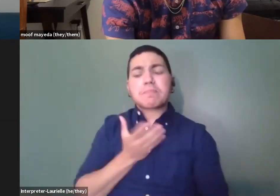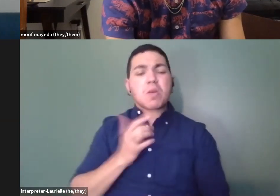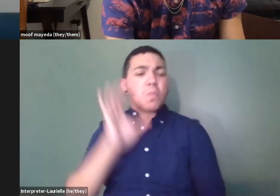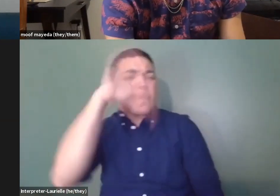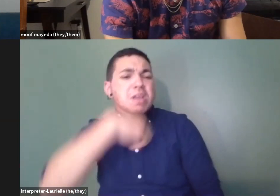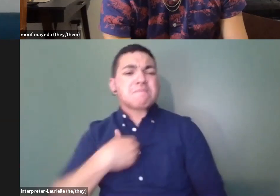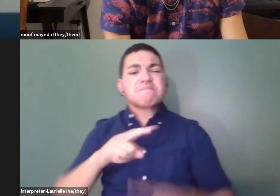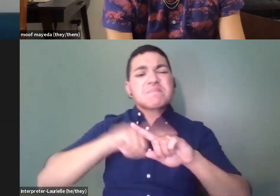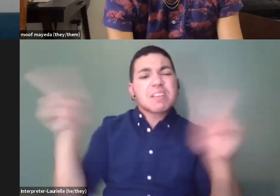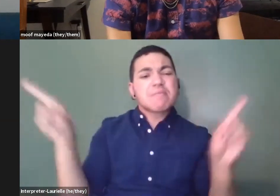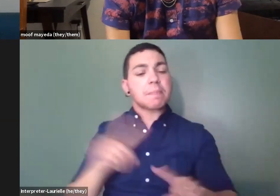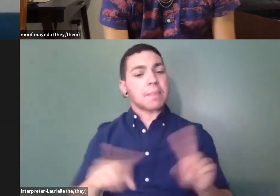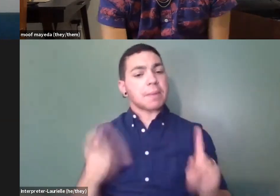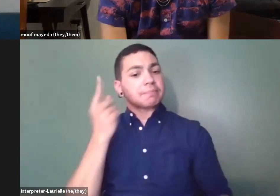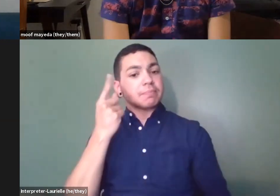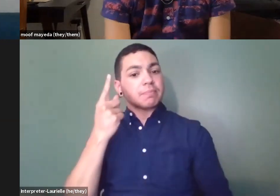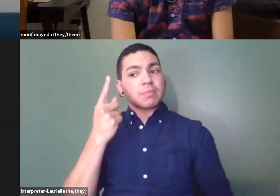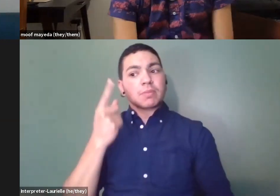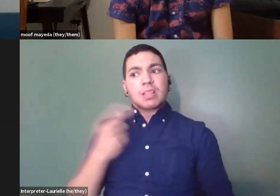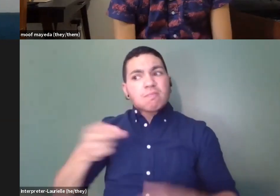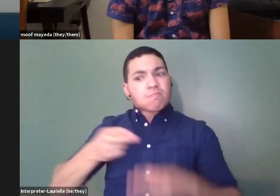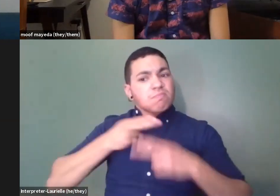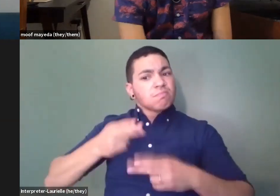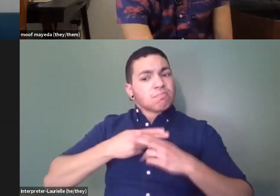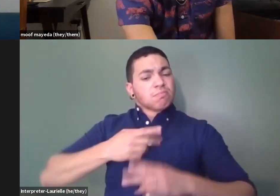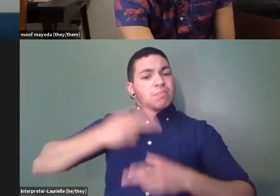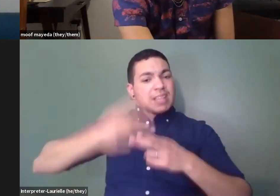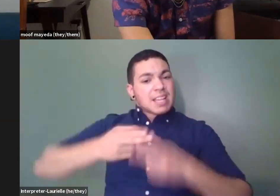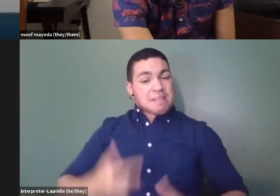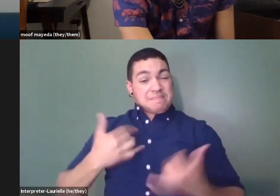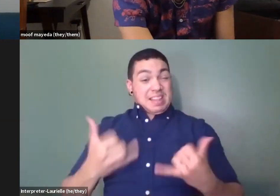that I was personally named in a lawsuit because I used the boys'